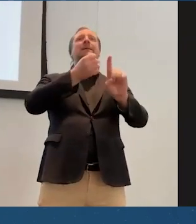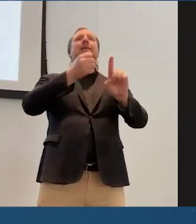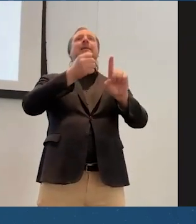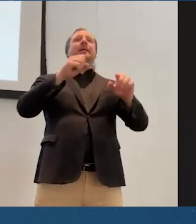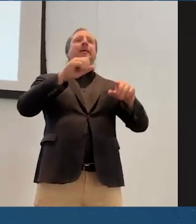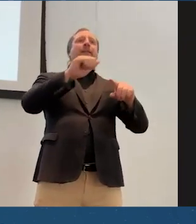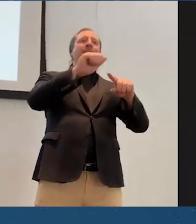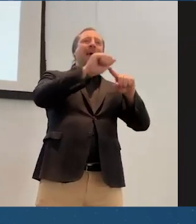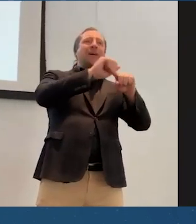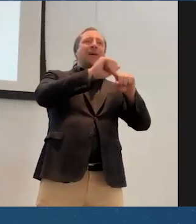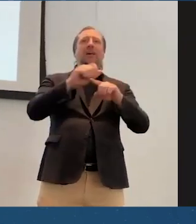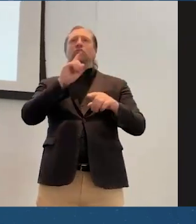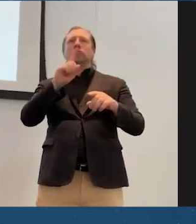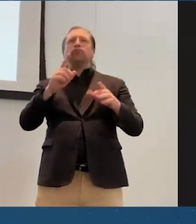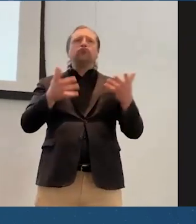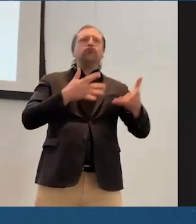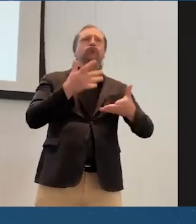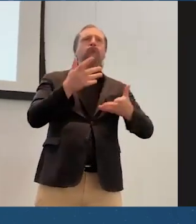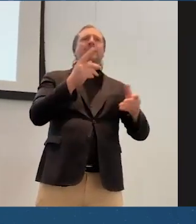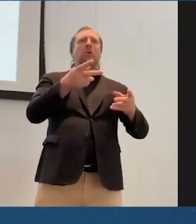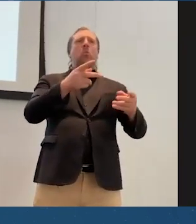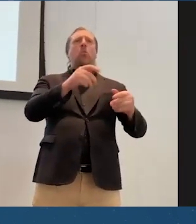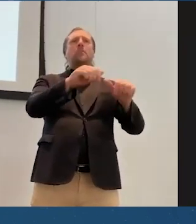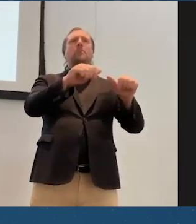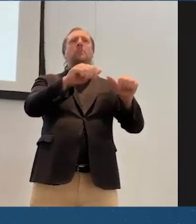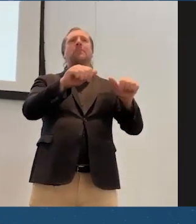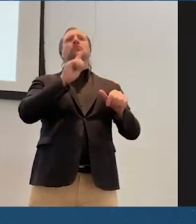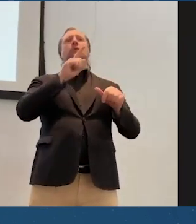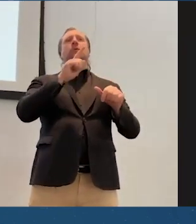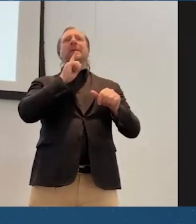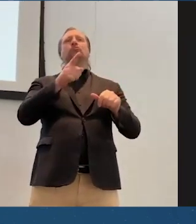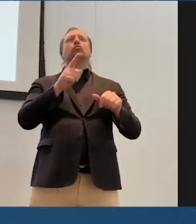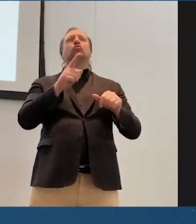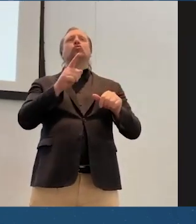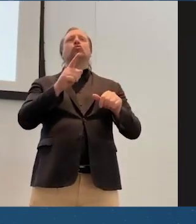and get things to a place where we can actually ensure delivery of these items.